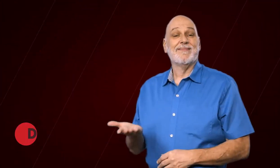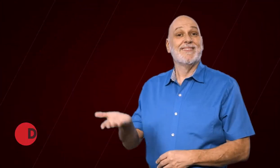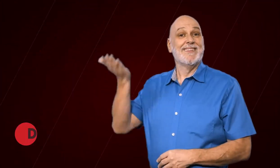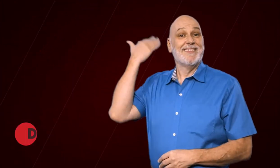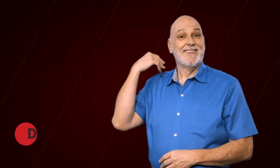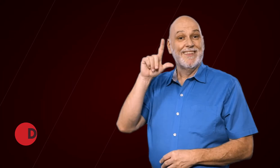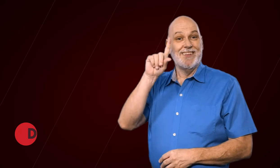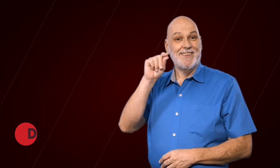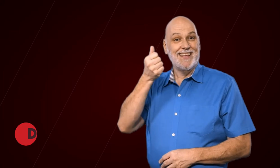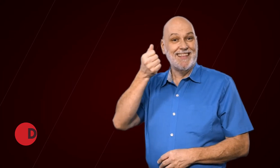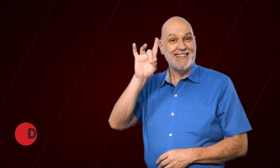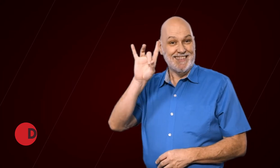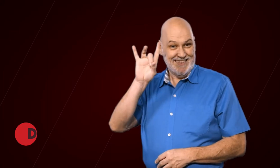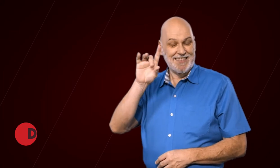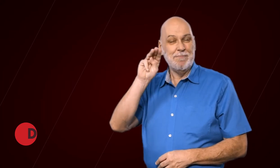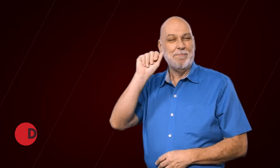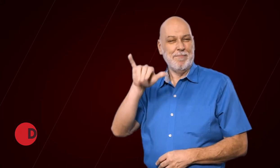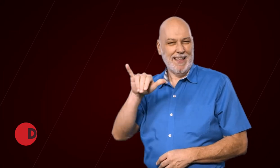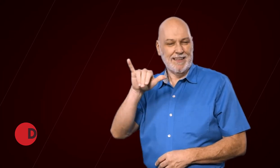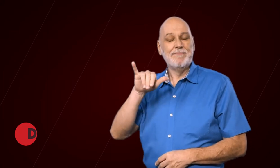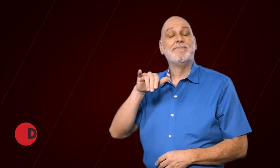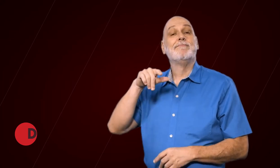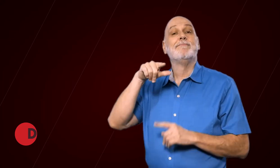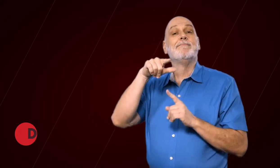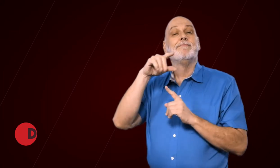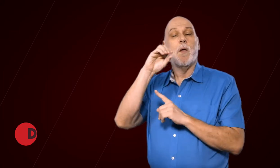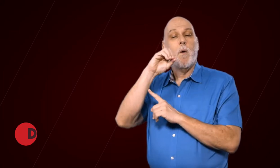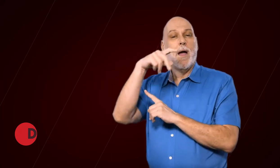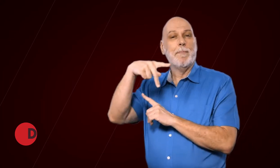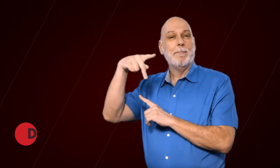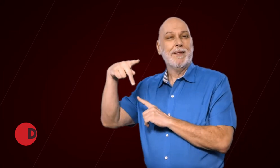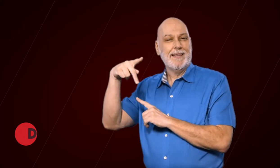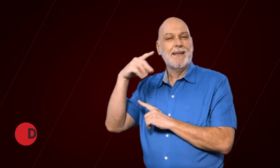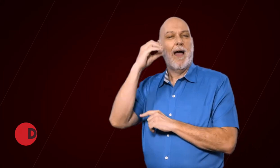[Anselmo]: In May 2018,